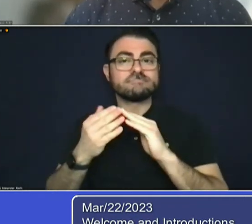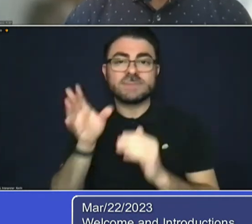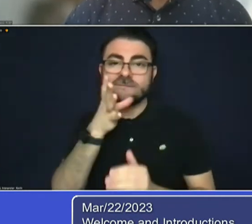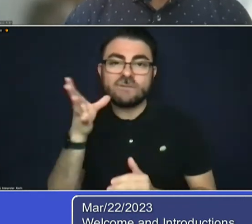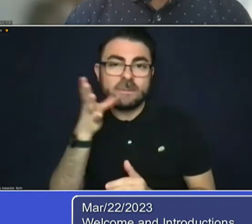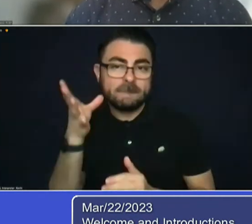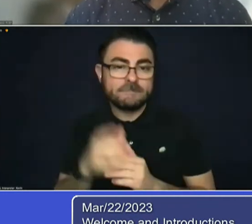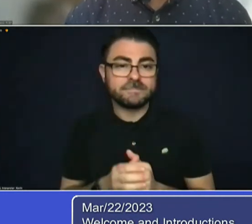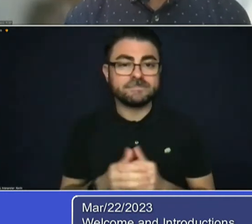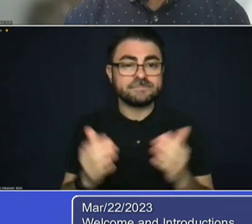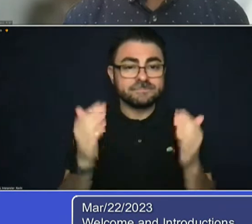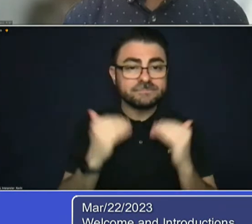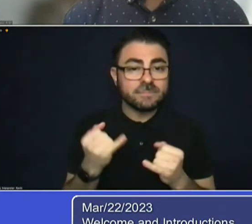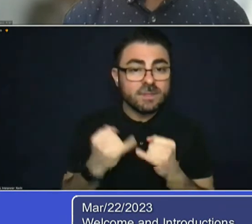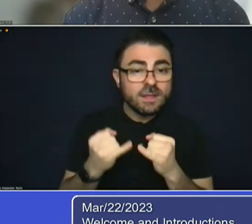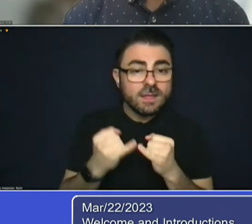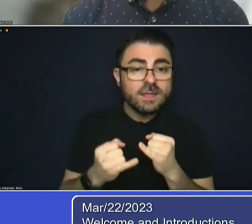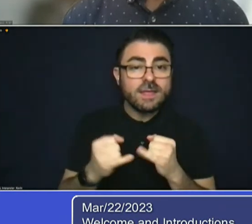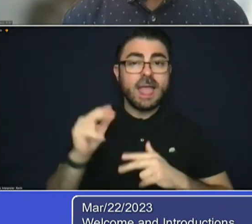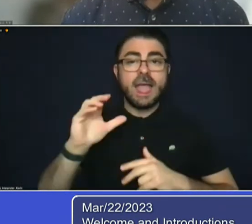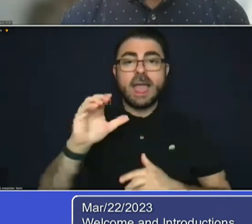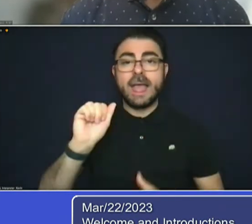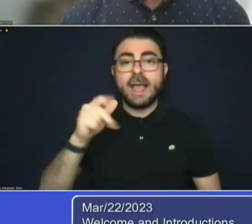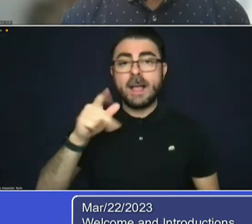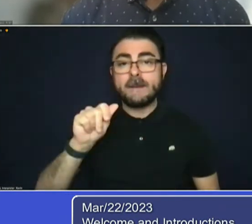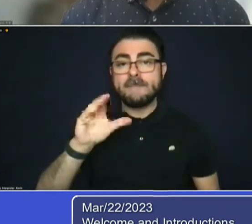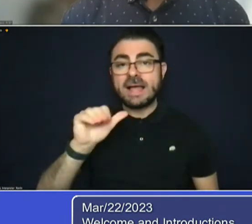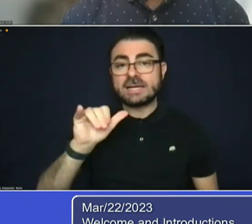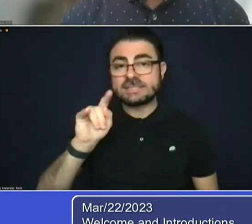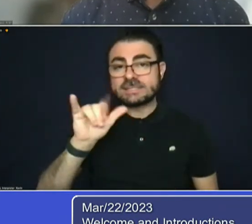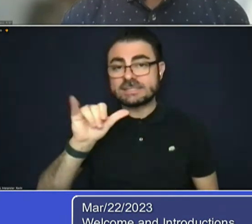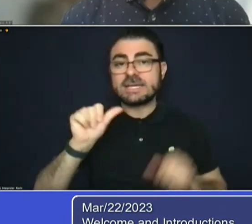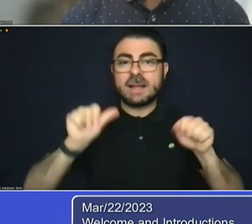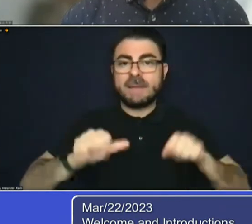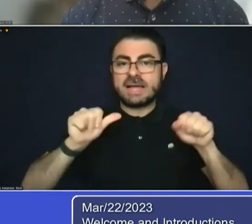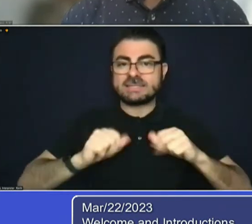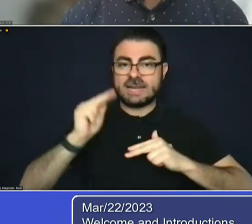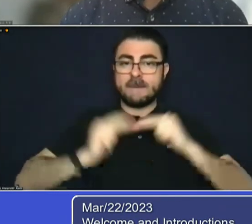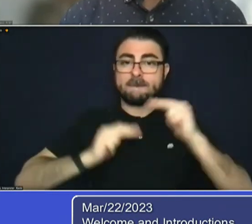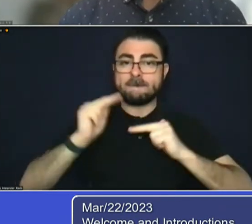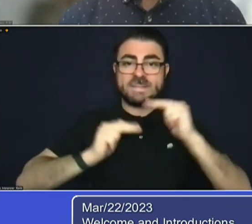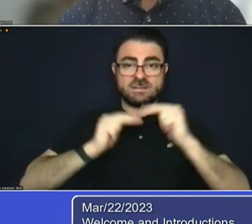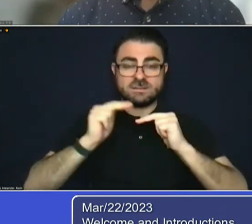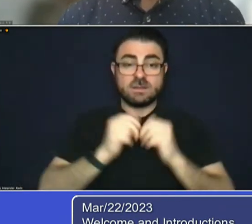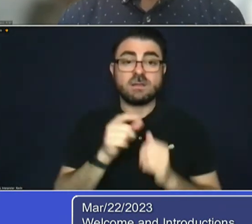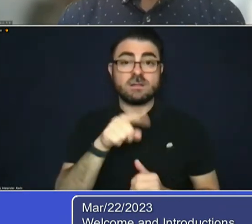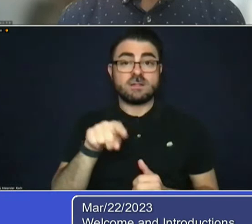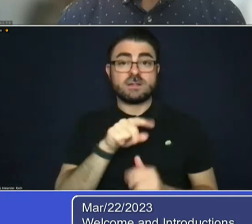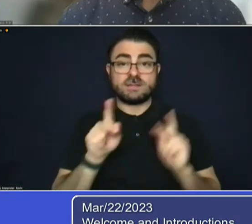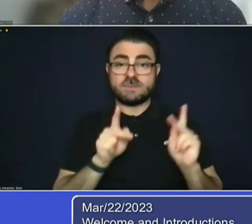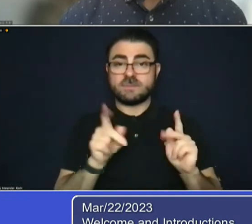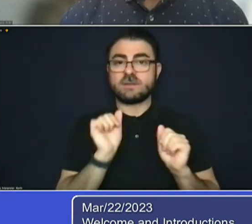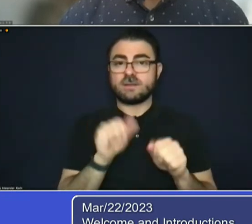CITY BACKYARD GARDENS, THE LAST TWO ARE FOCUSED ON CAPACITY